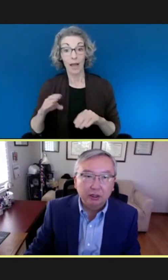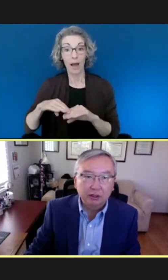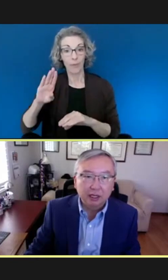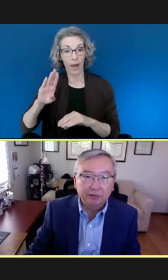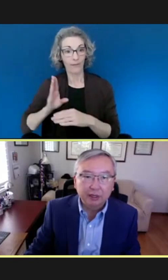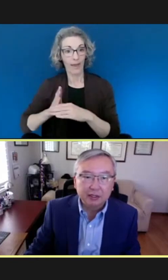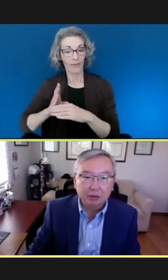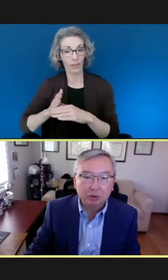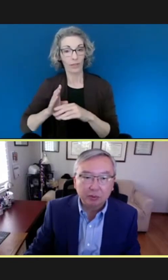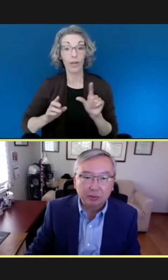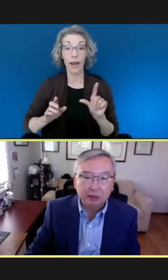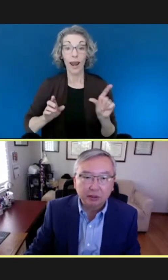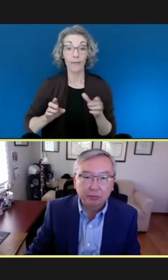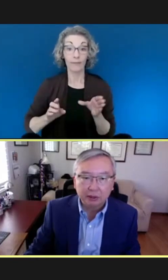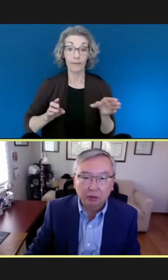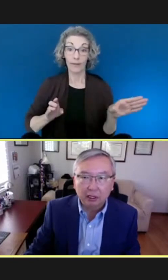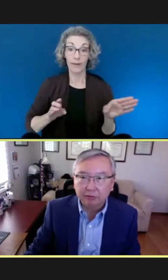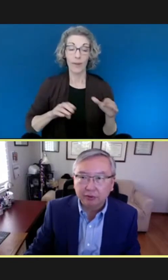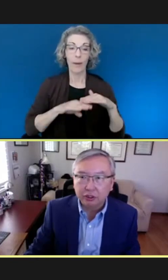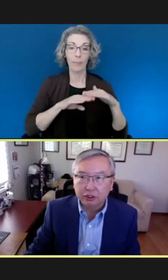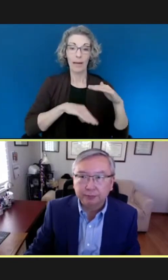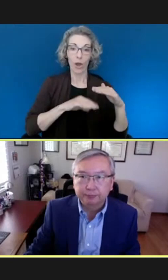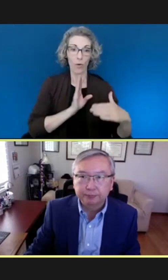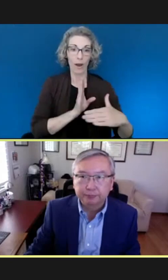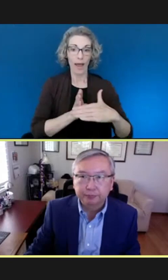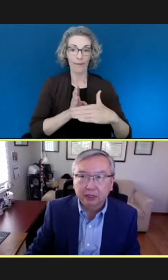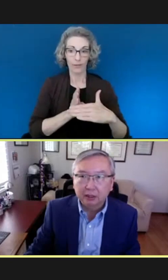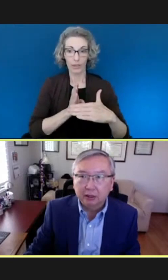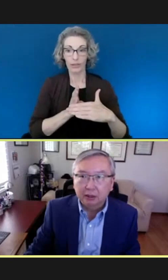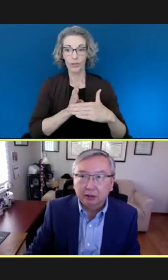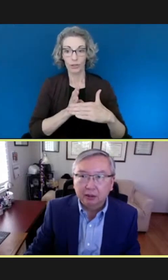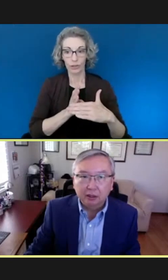On the left hand side will be below average.